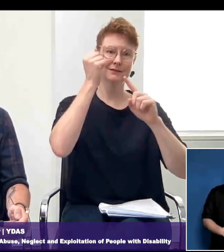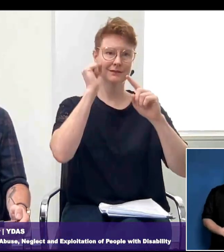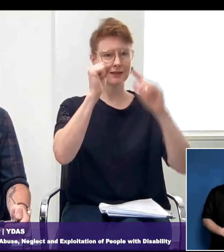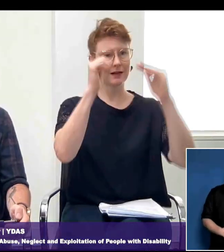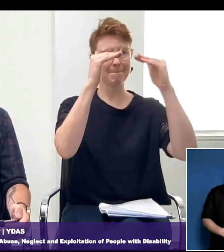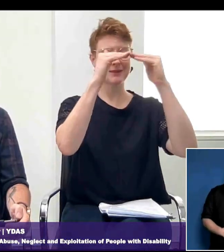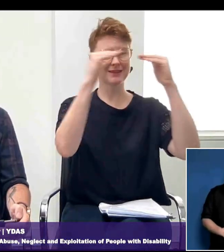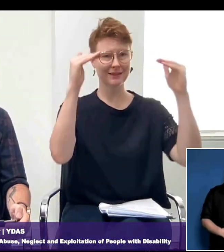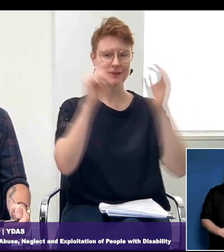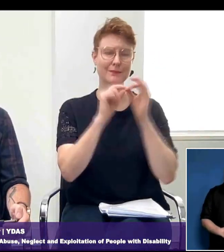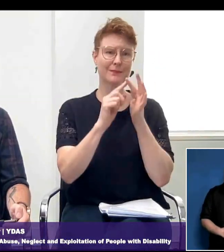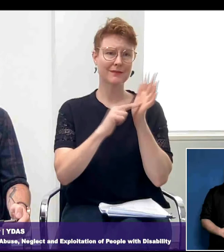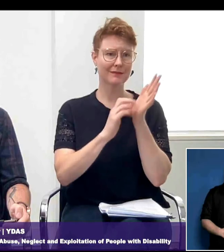working at a fast pace.